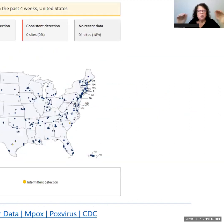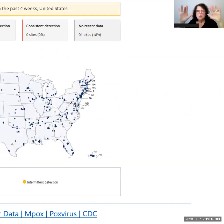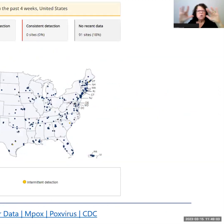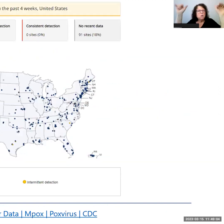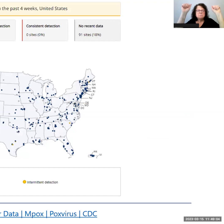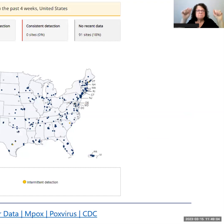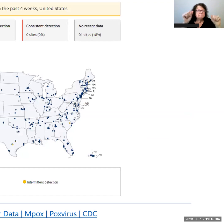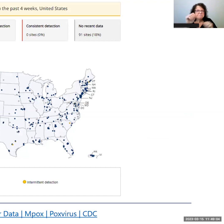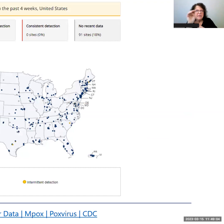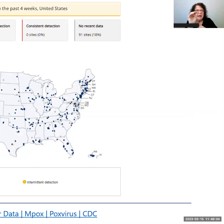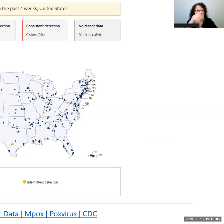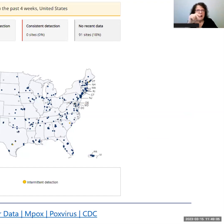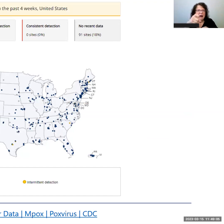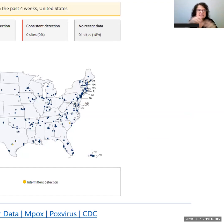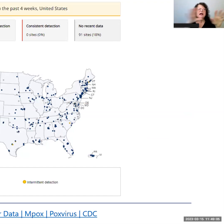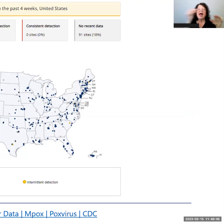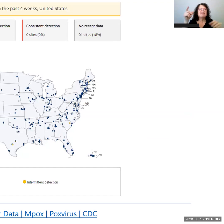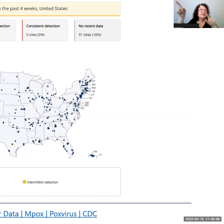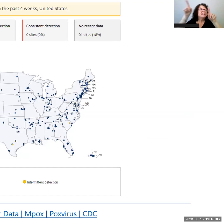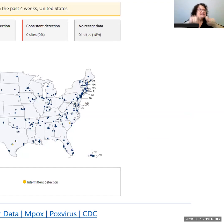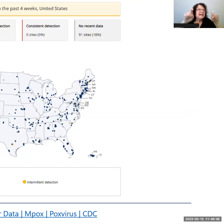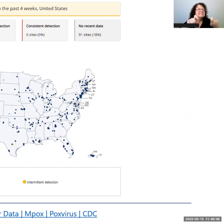They are testing wastewater for that as well. So I think that this is the future of us being